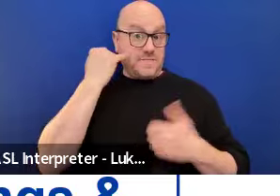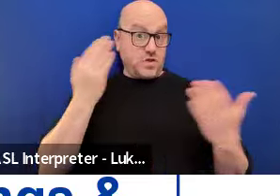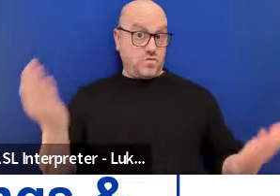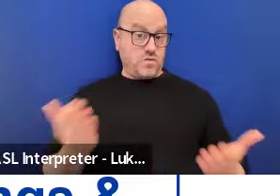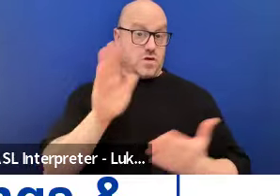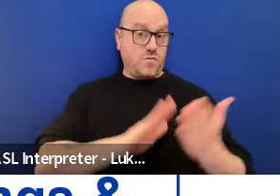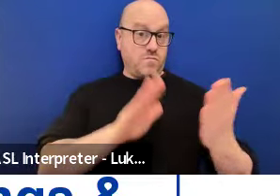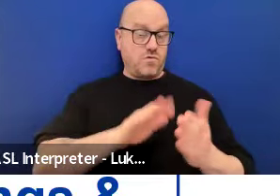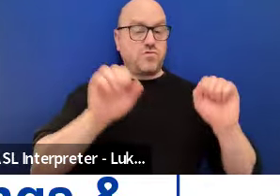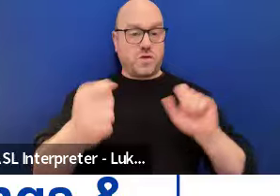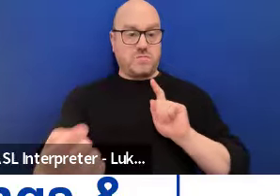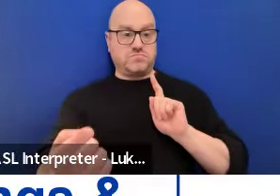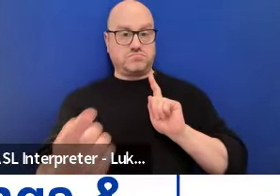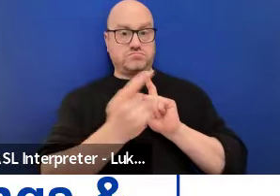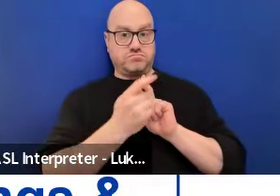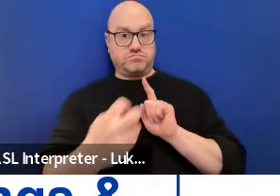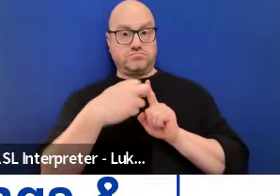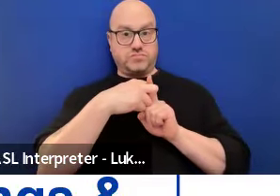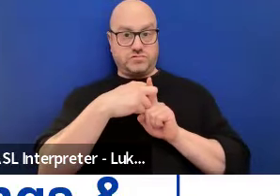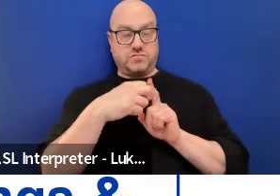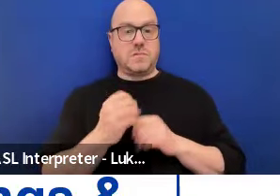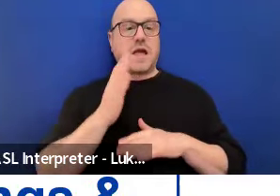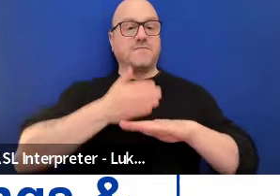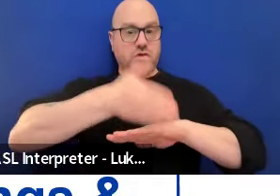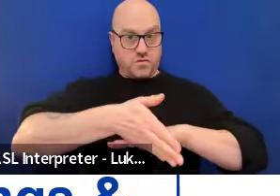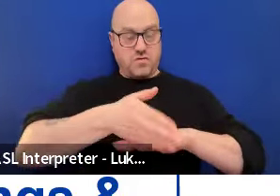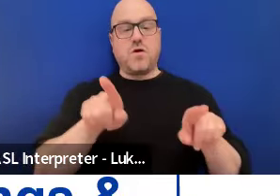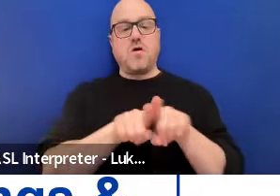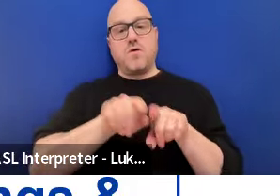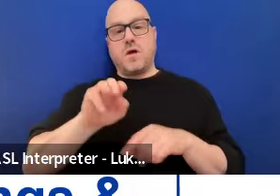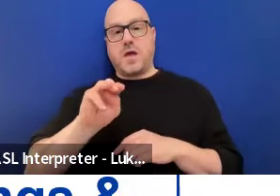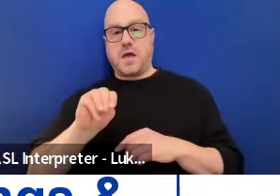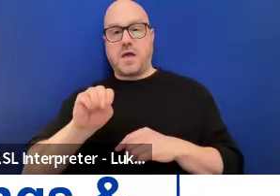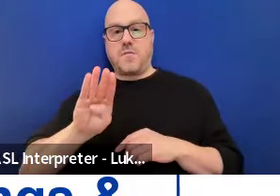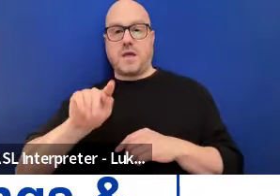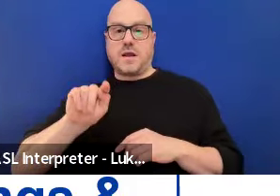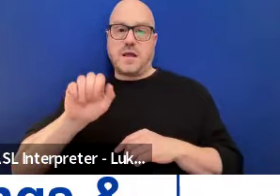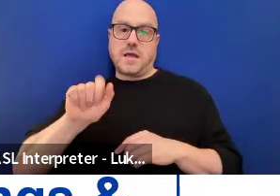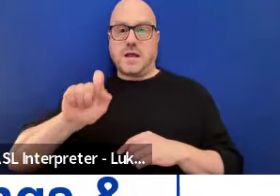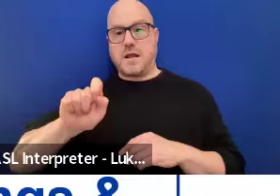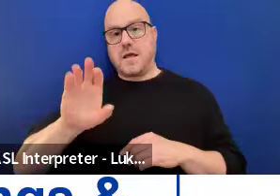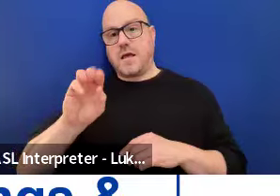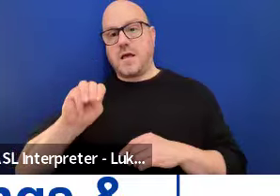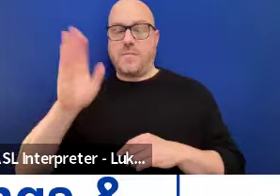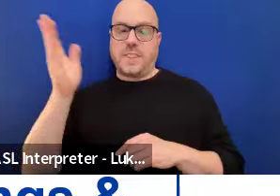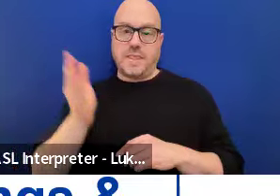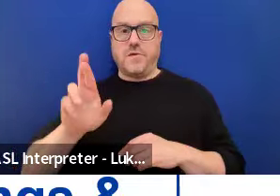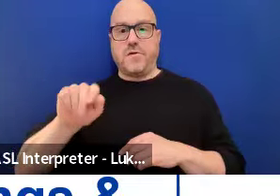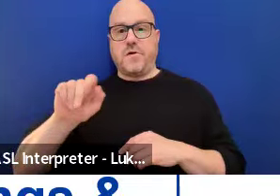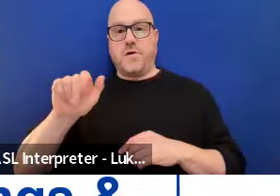AND IF YOU ARE HERE IN PERSON AND WANT TO SIGN UP, YOU CAN FIND ME AFTER.